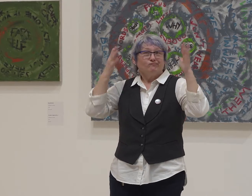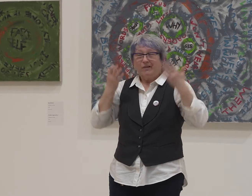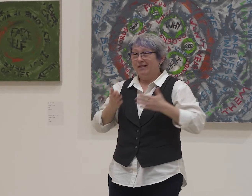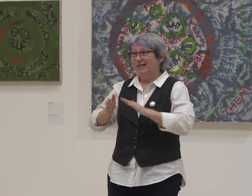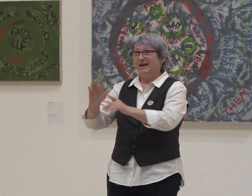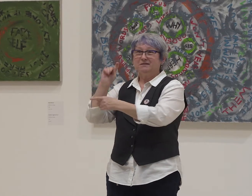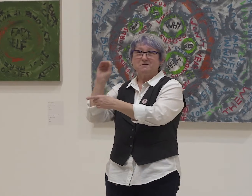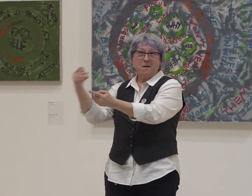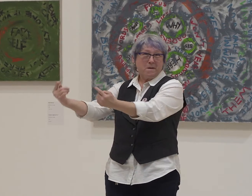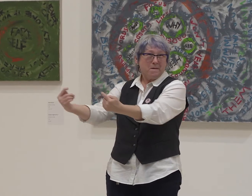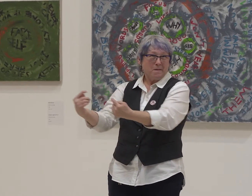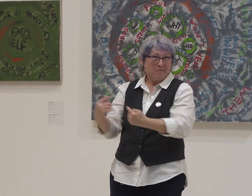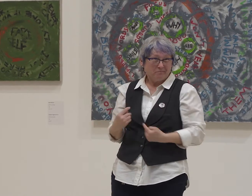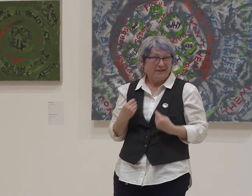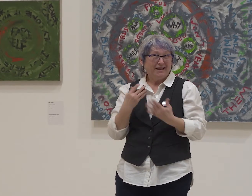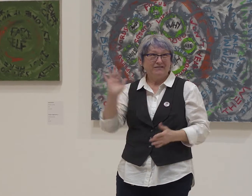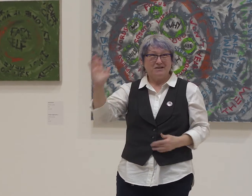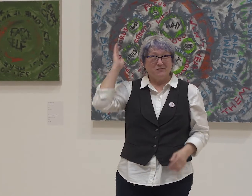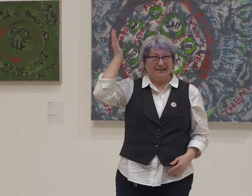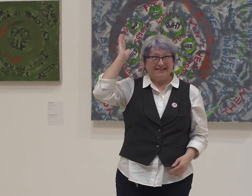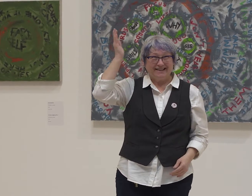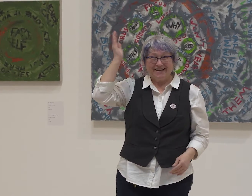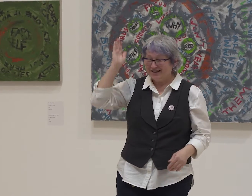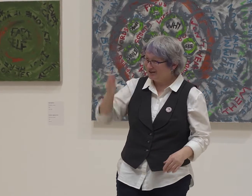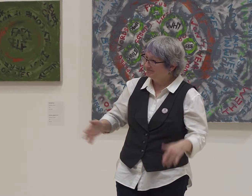So, please give a warm welcome to Dr. Tom Holcomb.